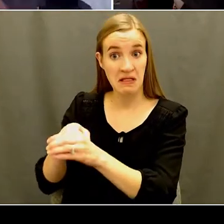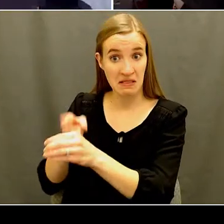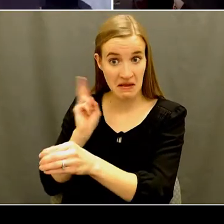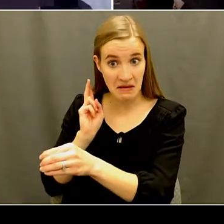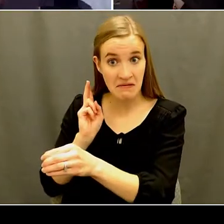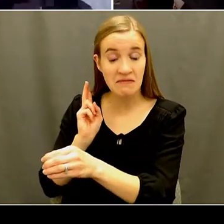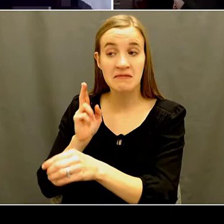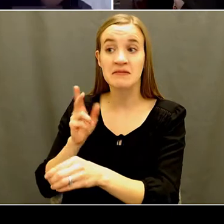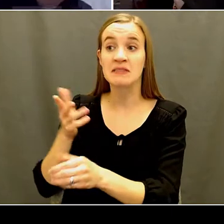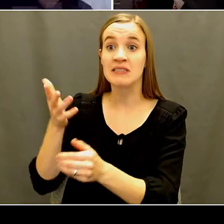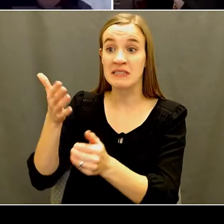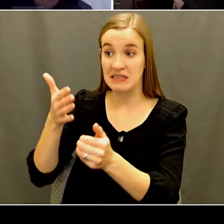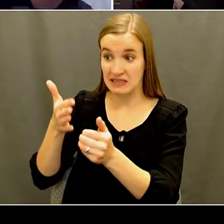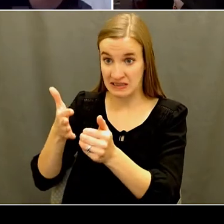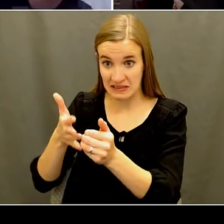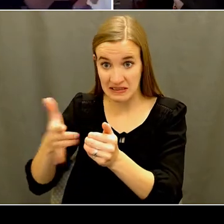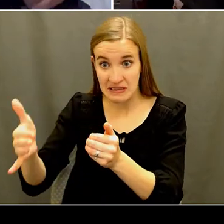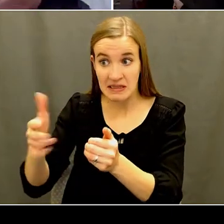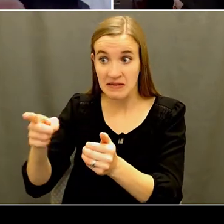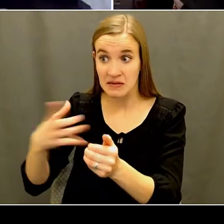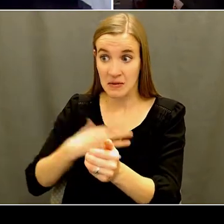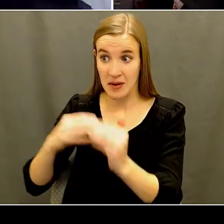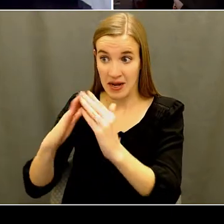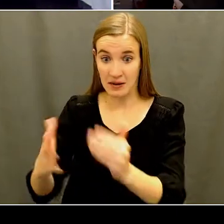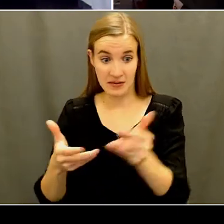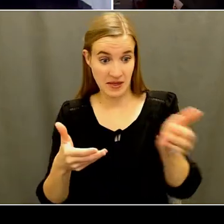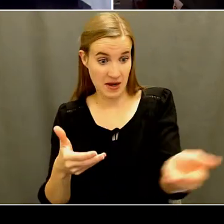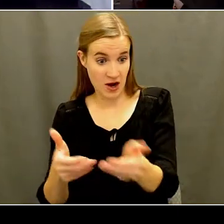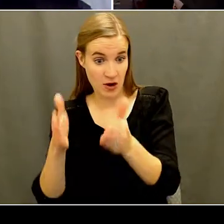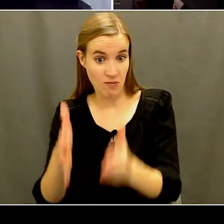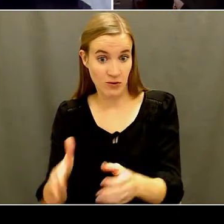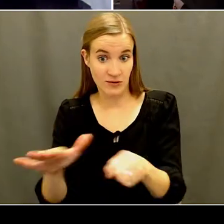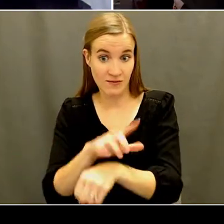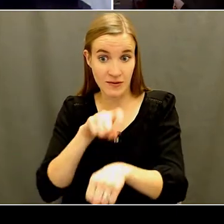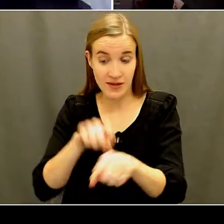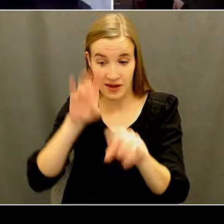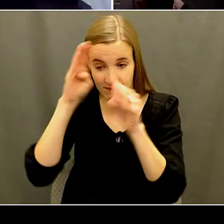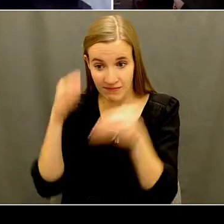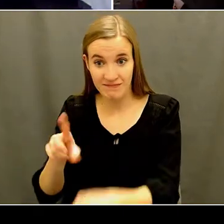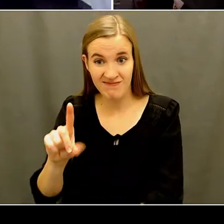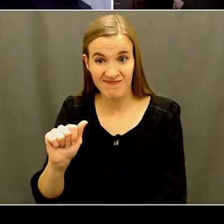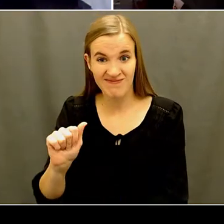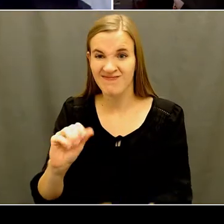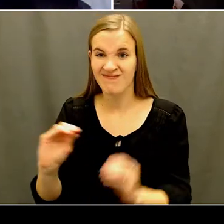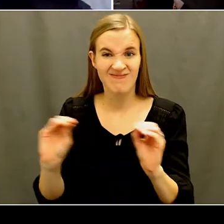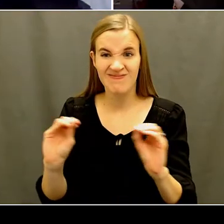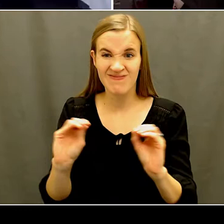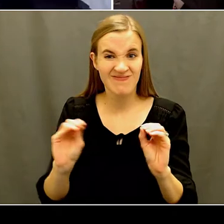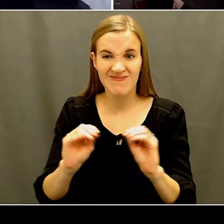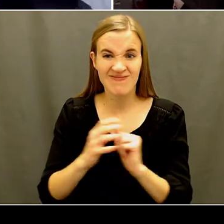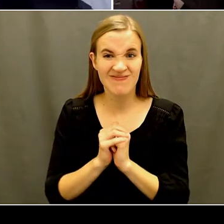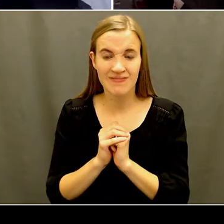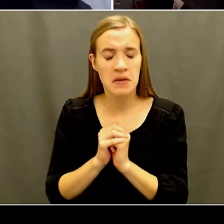they would have to go back to their previous agencies. And Taryn Williams